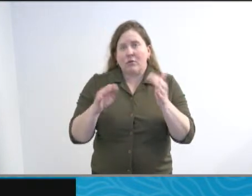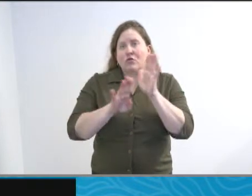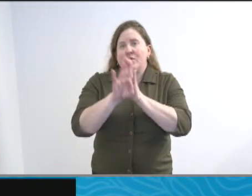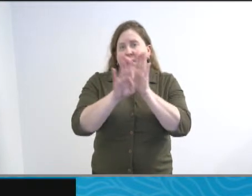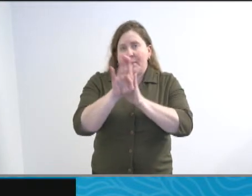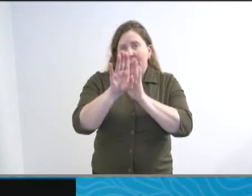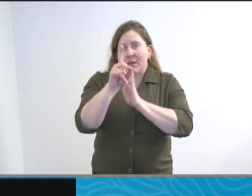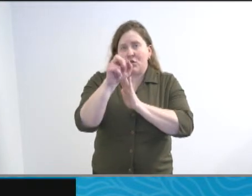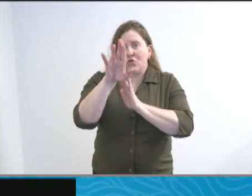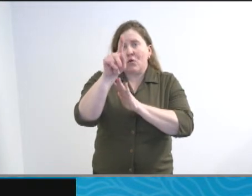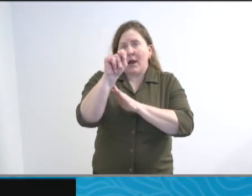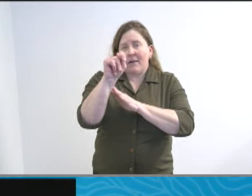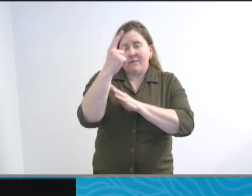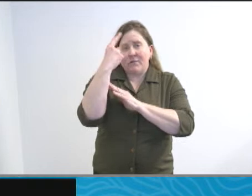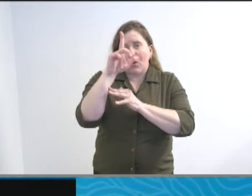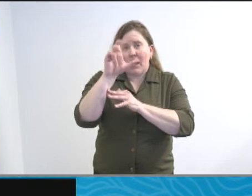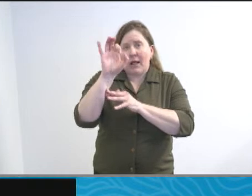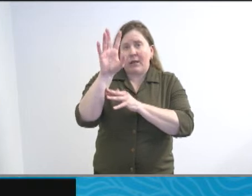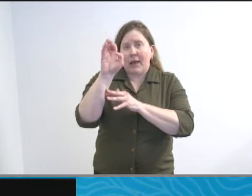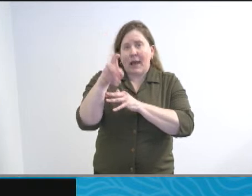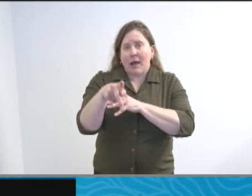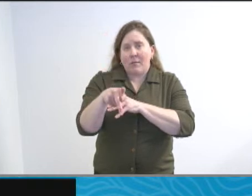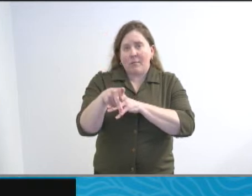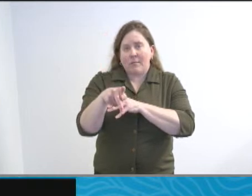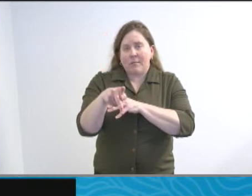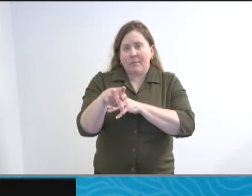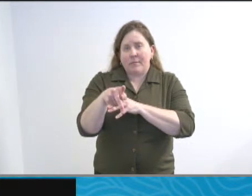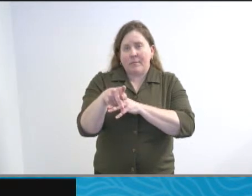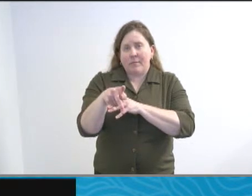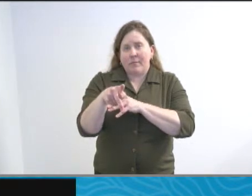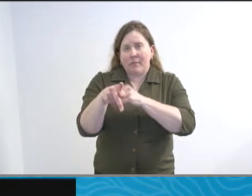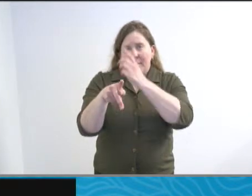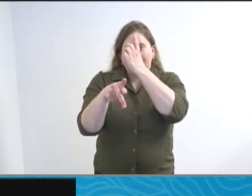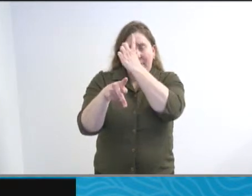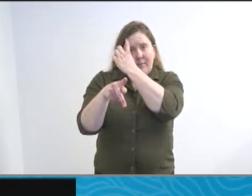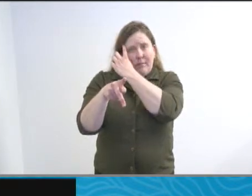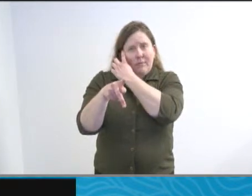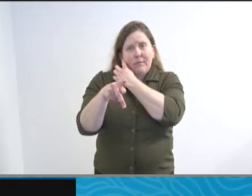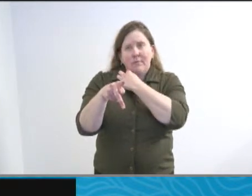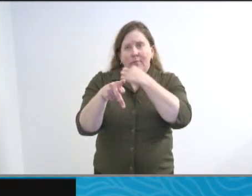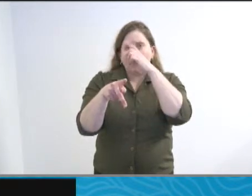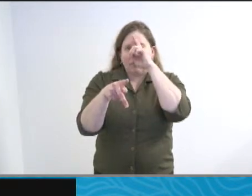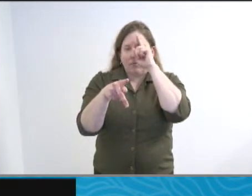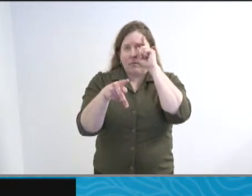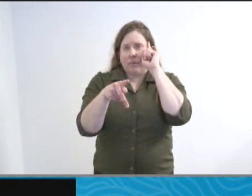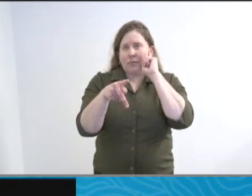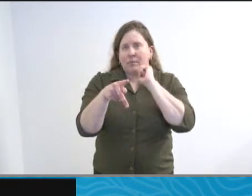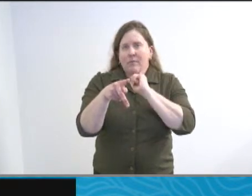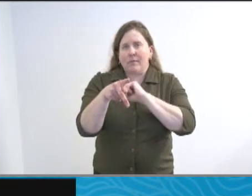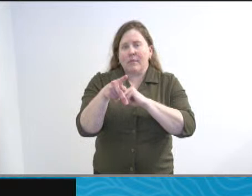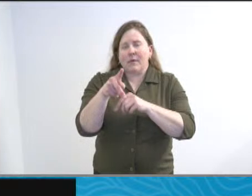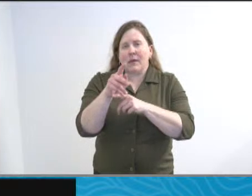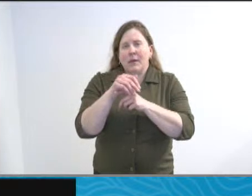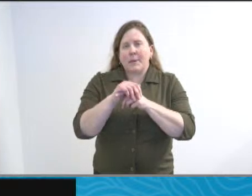for the LCAP, we are using the engagement that we were able to get not only last year through our thought exchange,